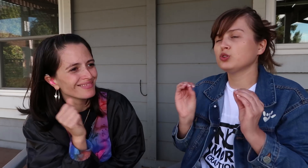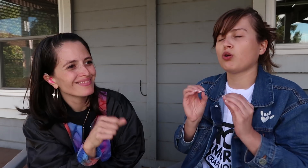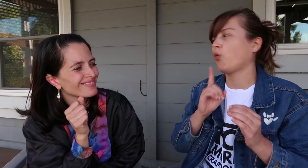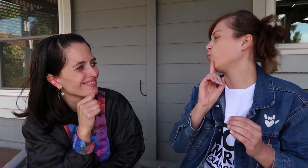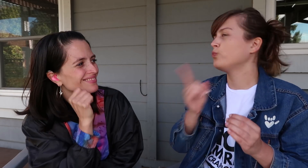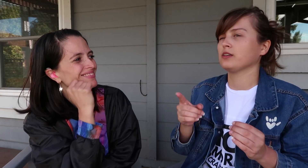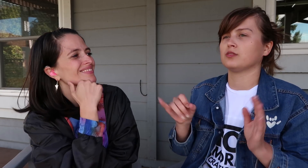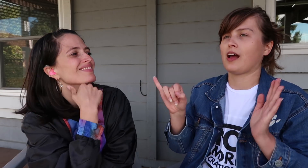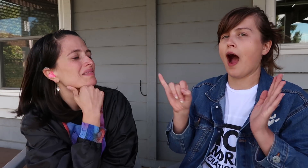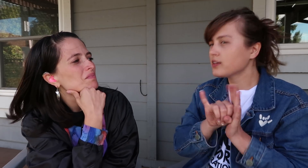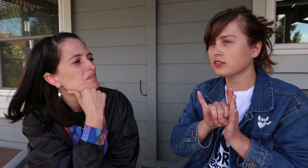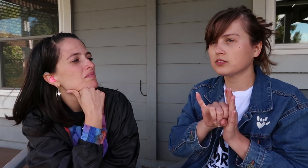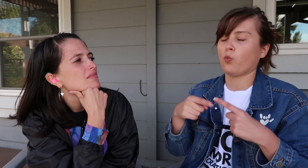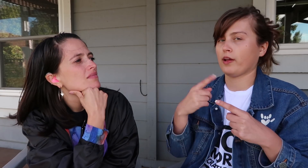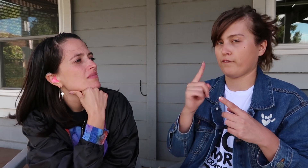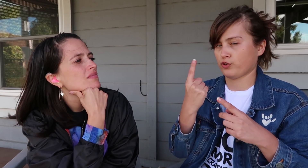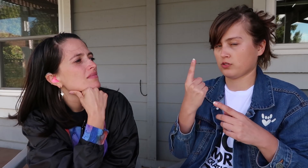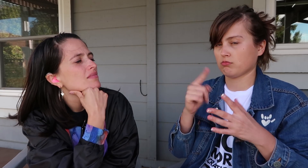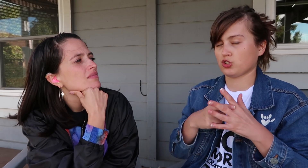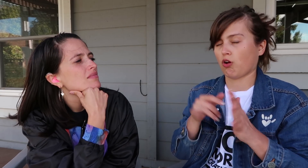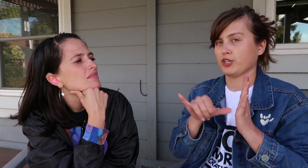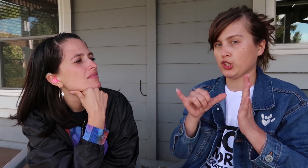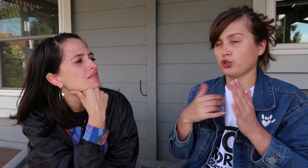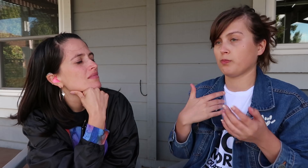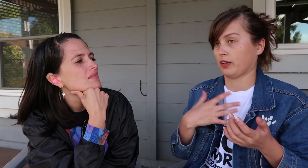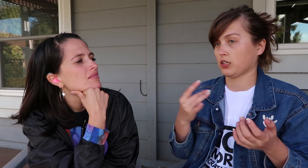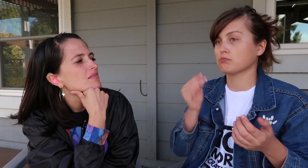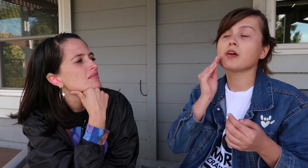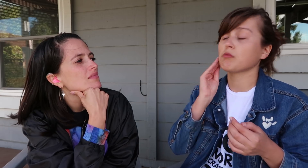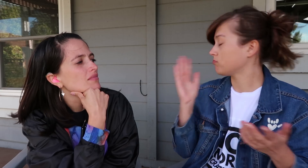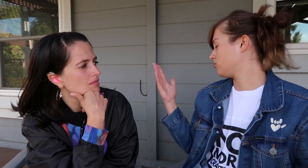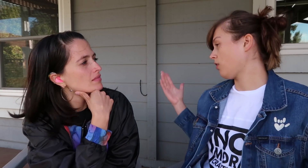I just didn't have a real identity. When I first started YouTube, I liked and did makeup.